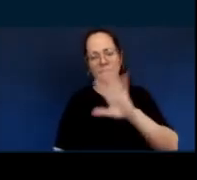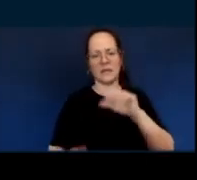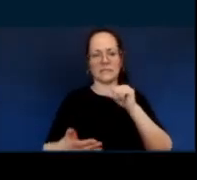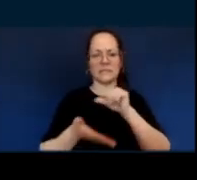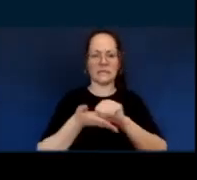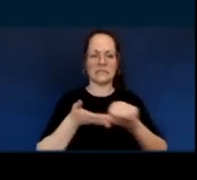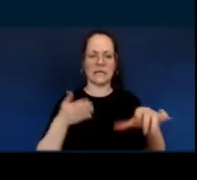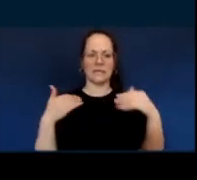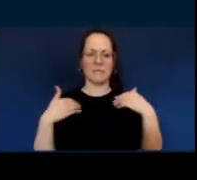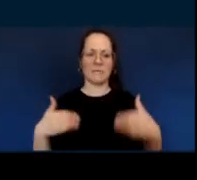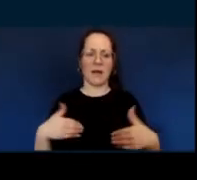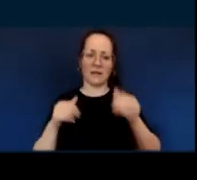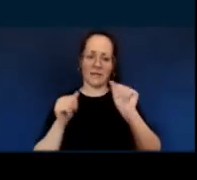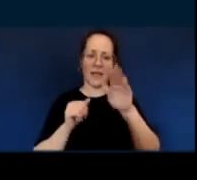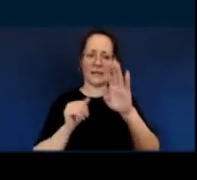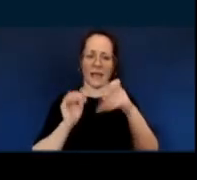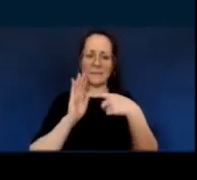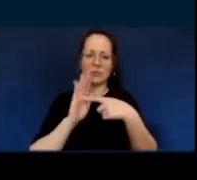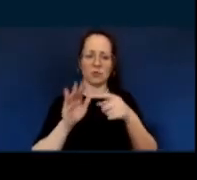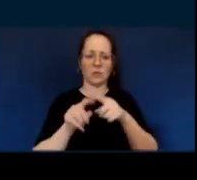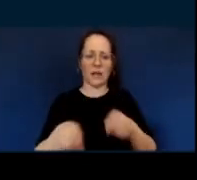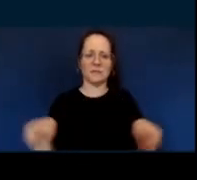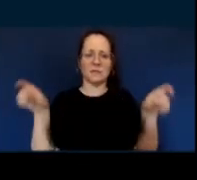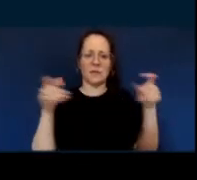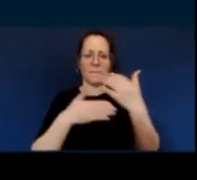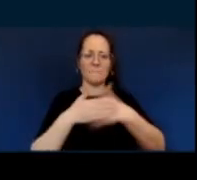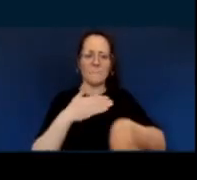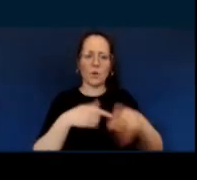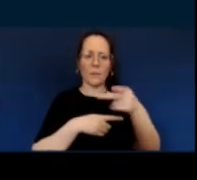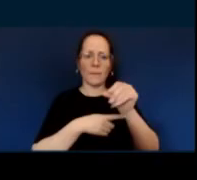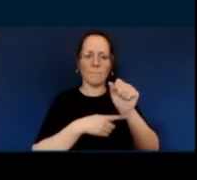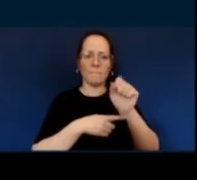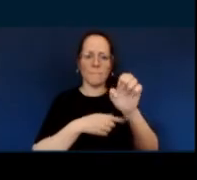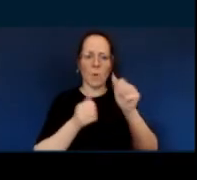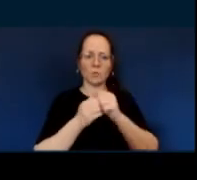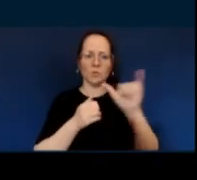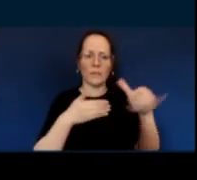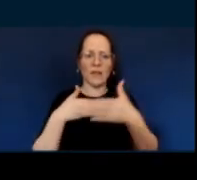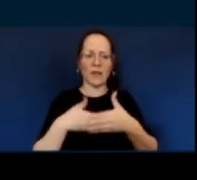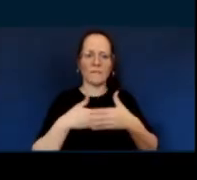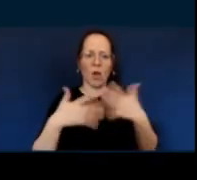BE CONSTRUED AS THE BIRTHING POSE, IT REALLY FEELS SHE'S MORE